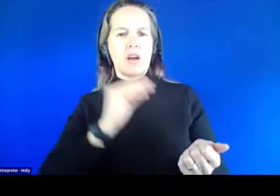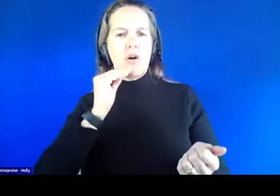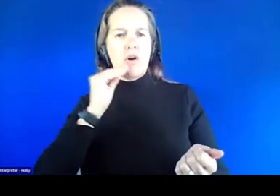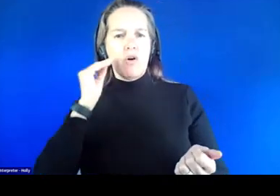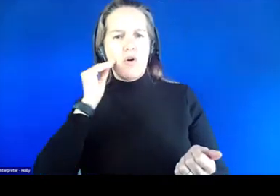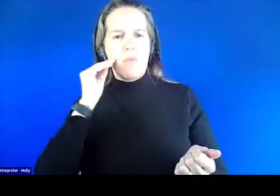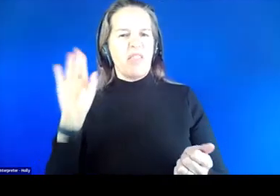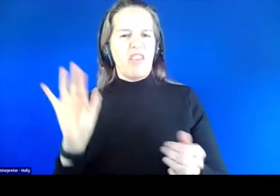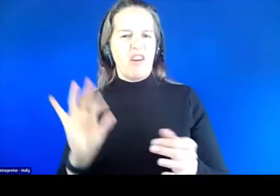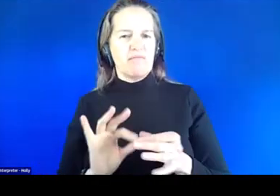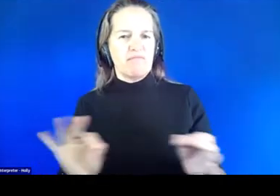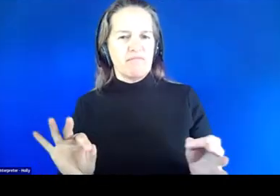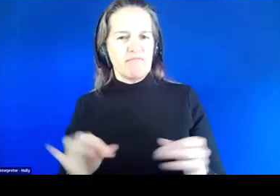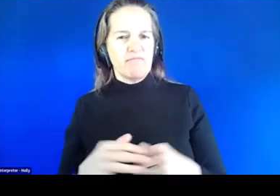Next slide, please.